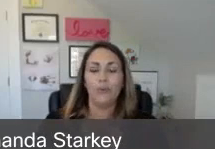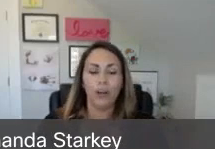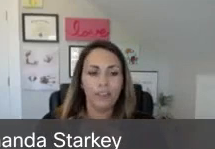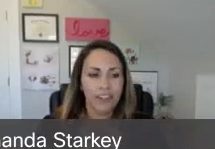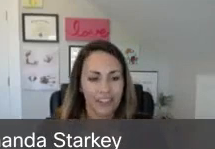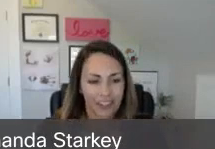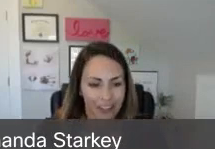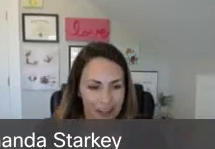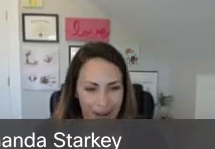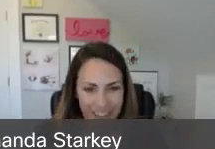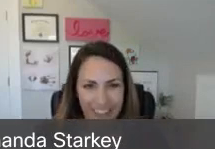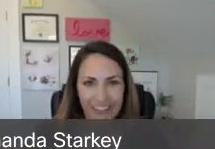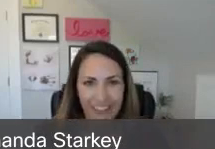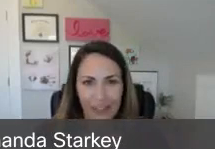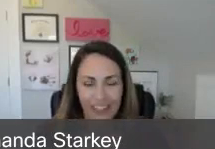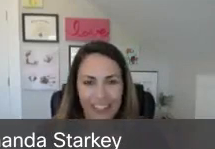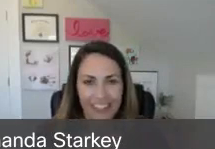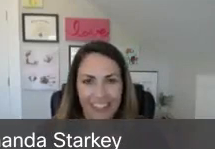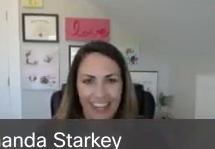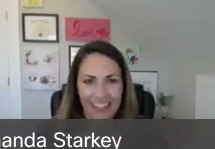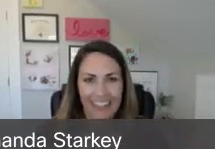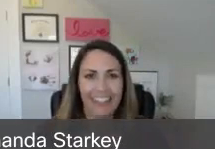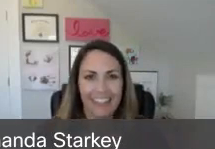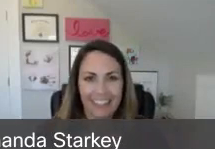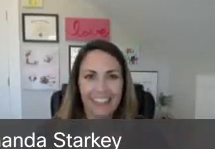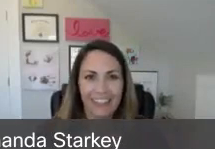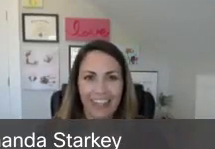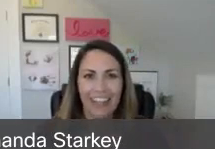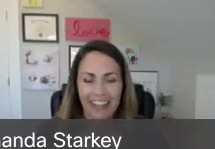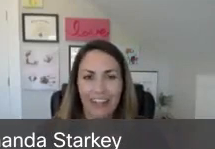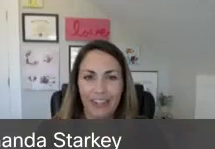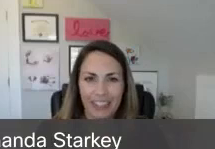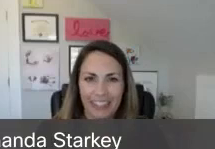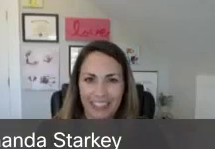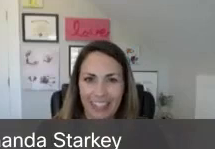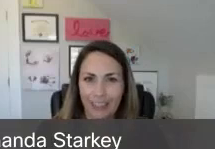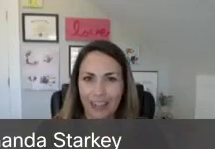So one of the critical components of a source is the case is to get a co-signature on your